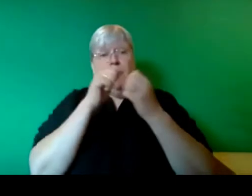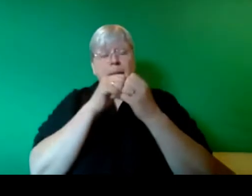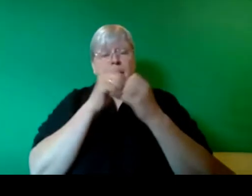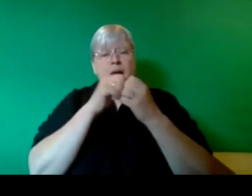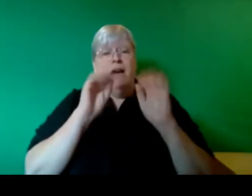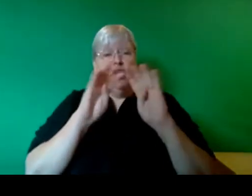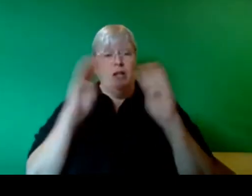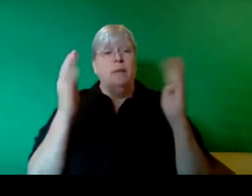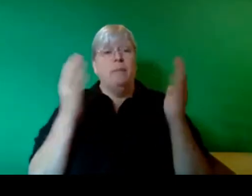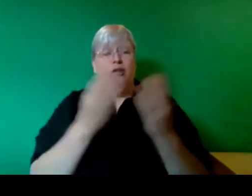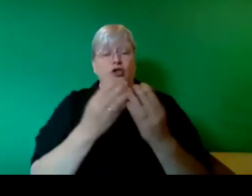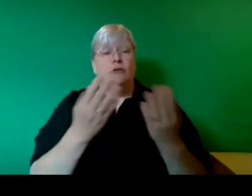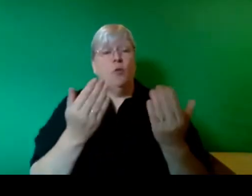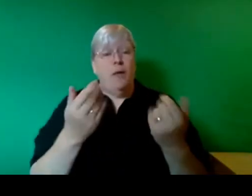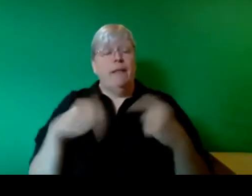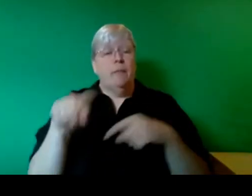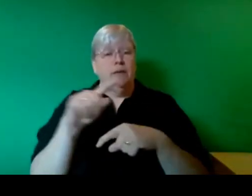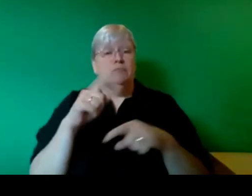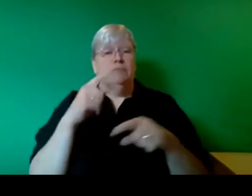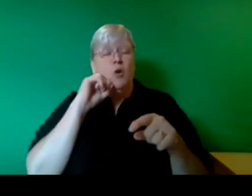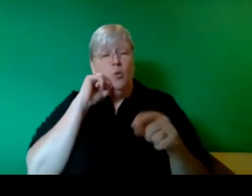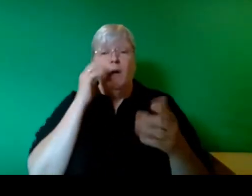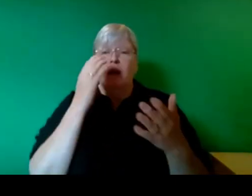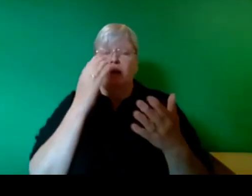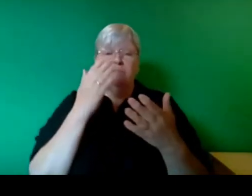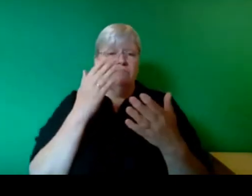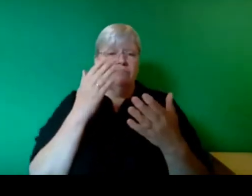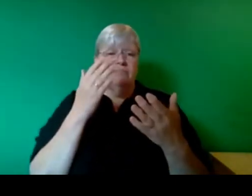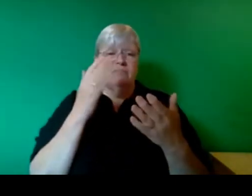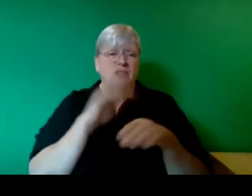that the Commission actually looked well beyond oil and gas and energy production. It looked